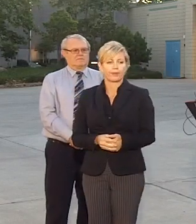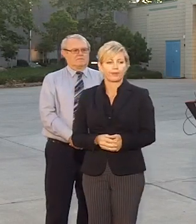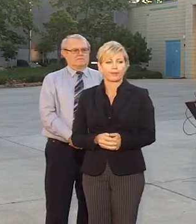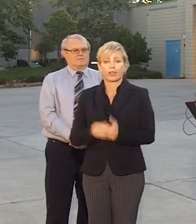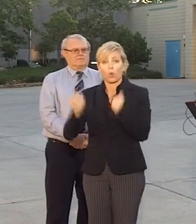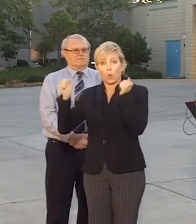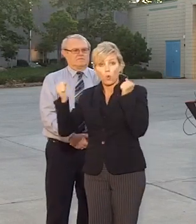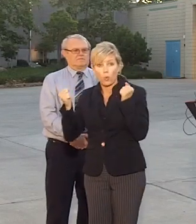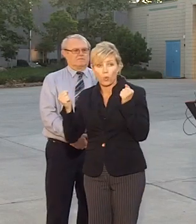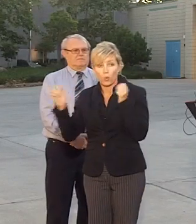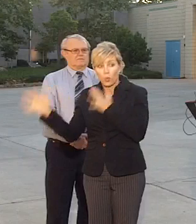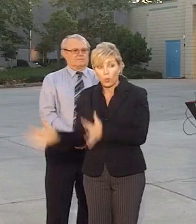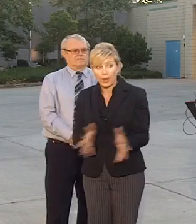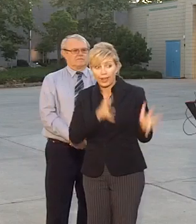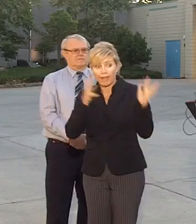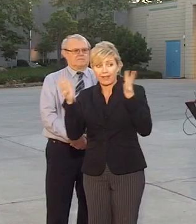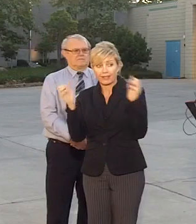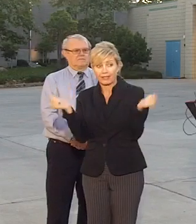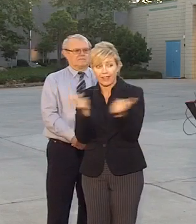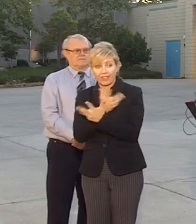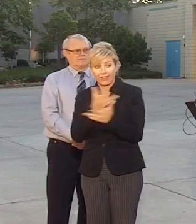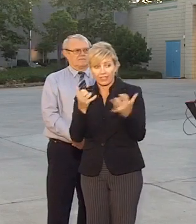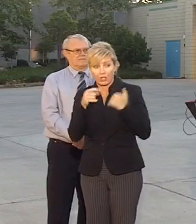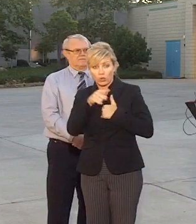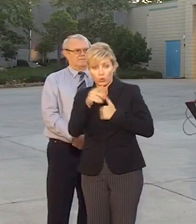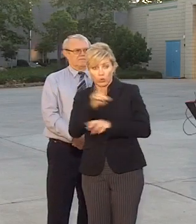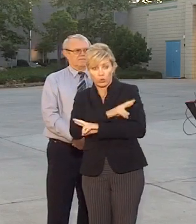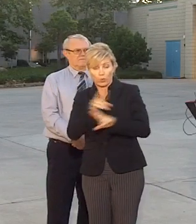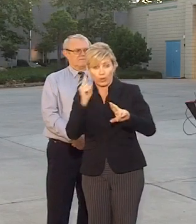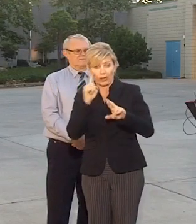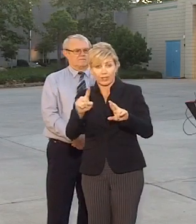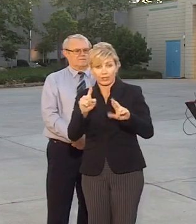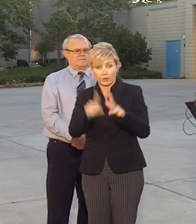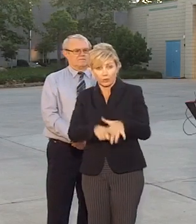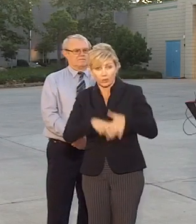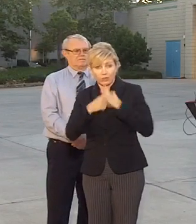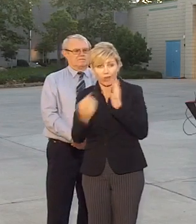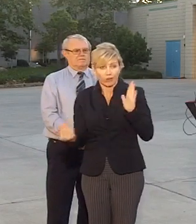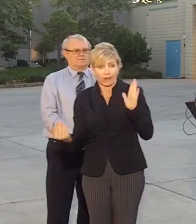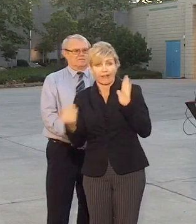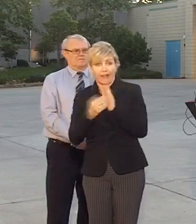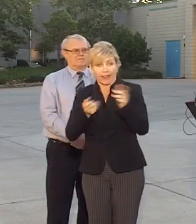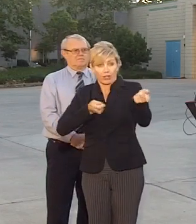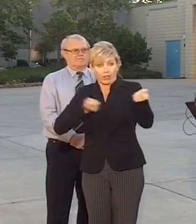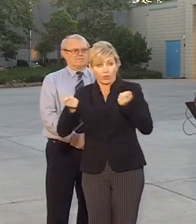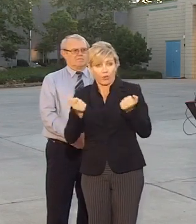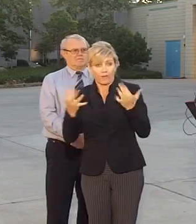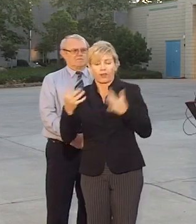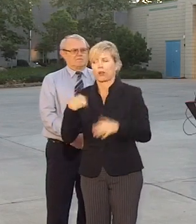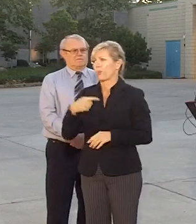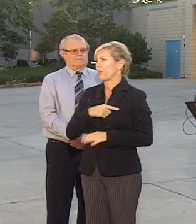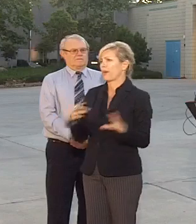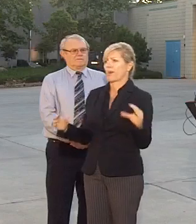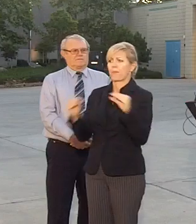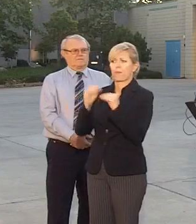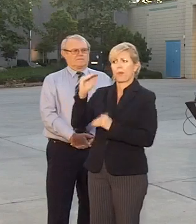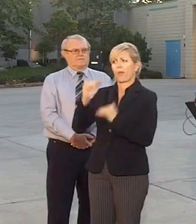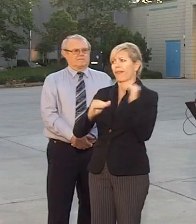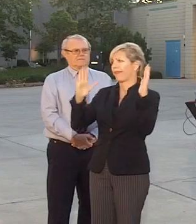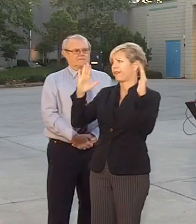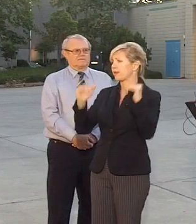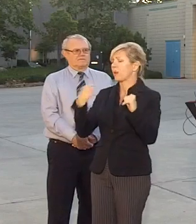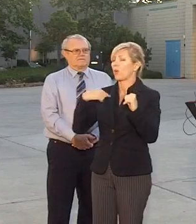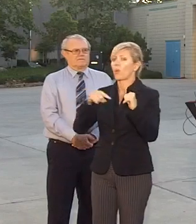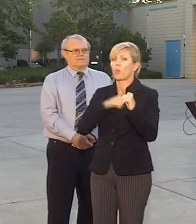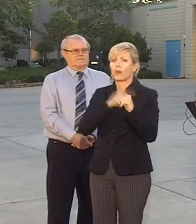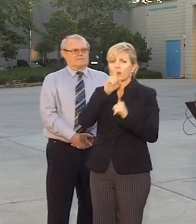yeah we're doing more than expecting to be ready we're taking active approaches to be